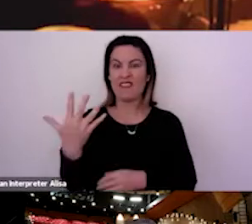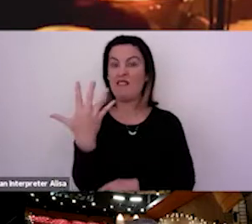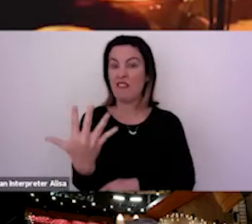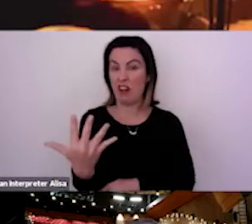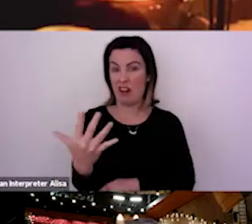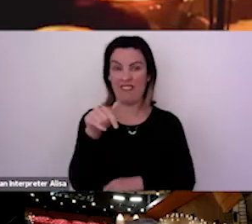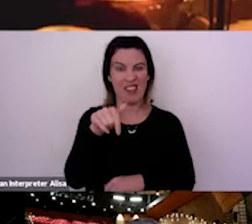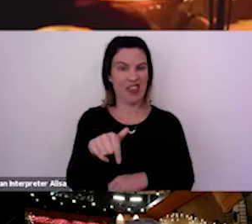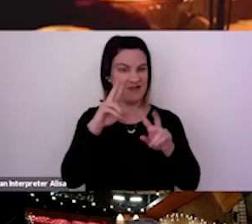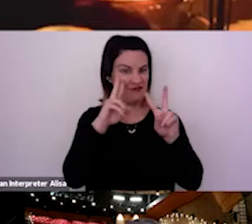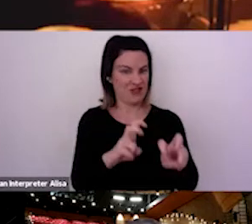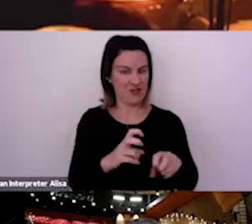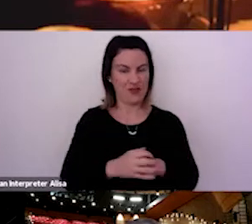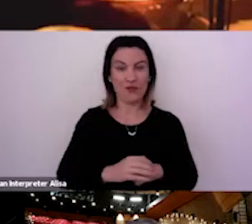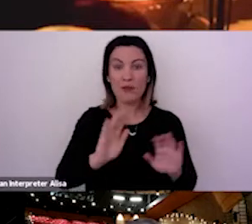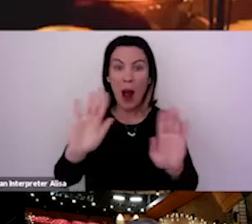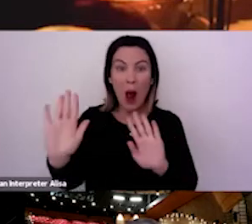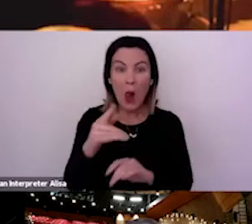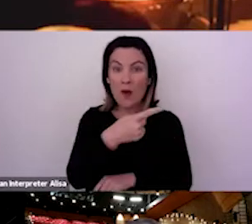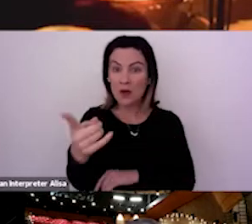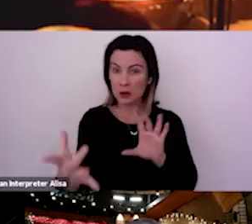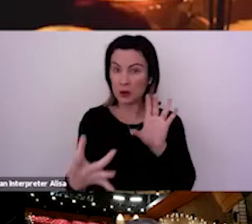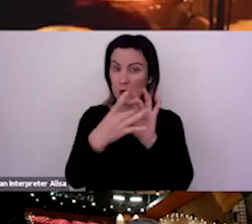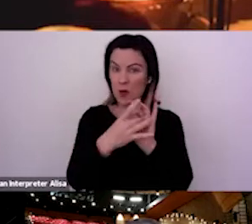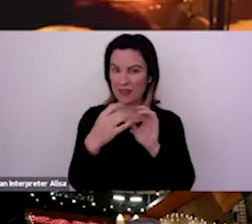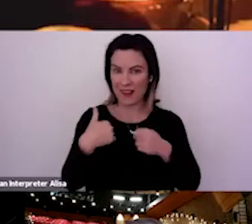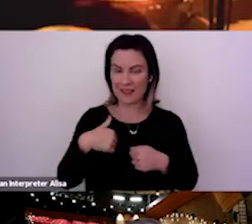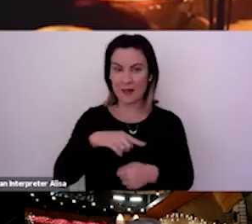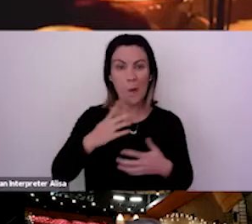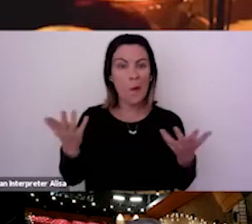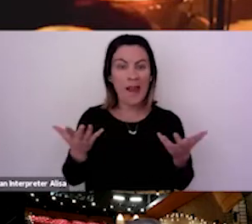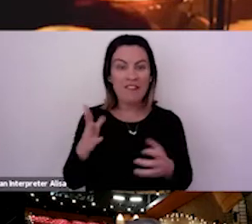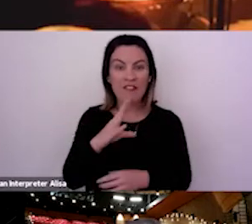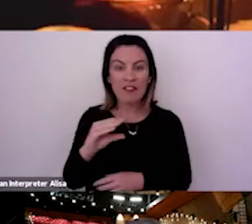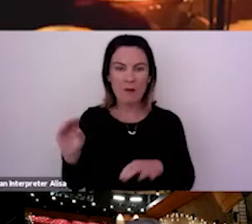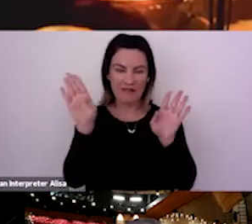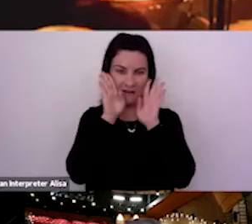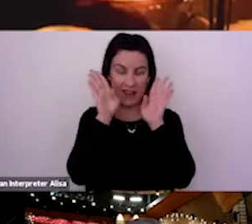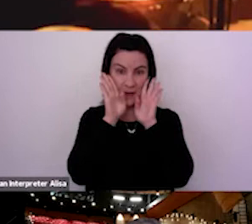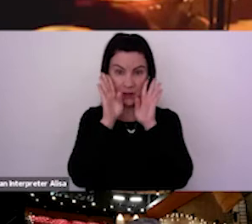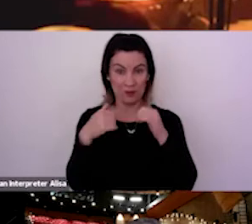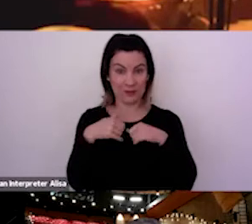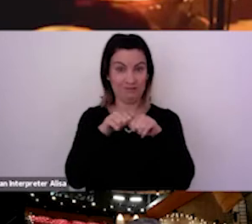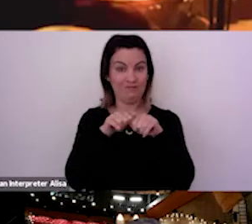towel after those joining on Facebook. For the first time we are also broadcasting live on Facebook. If you